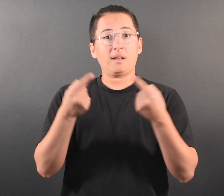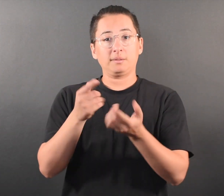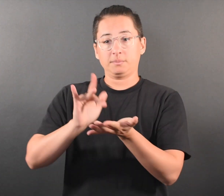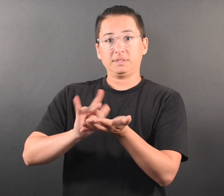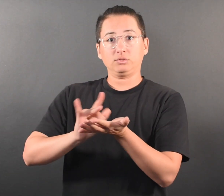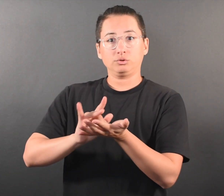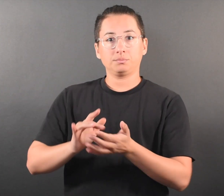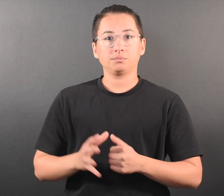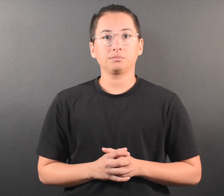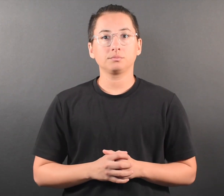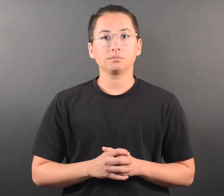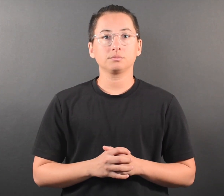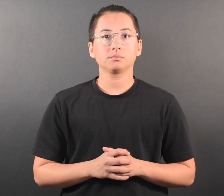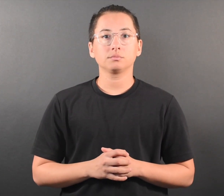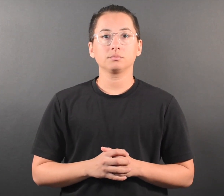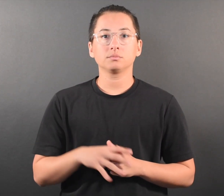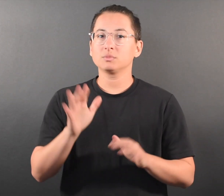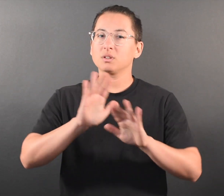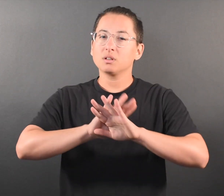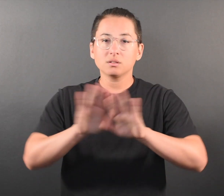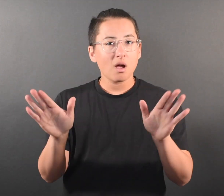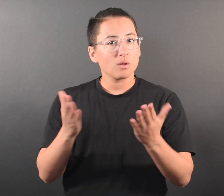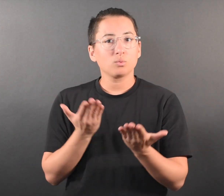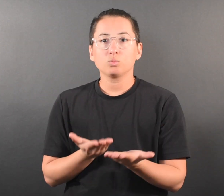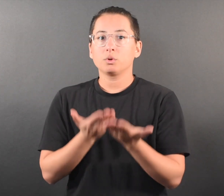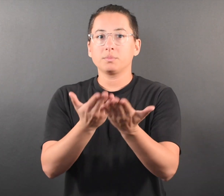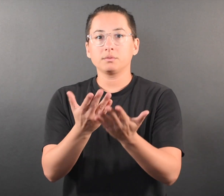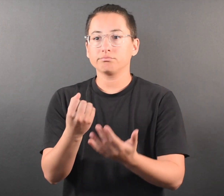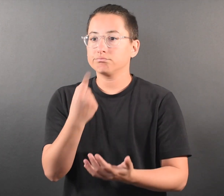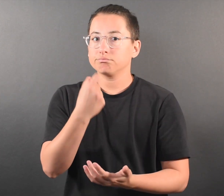Pain medication It is not recommended